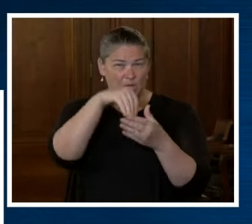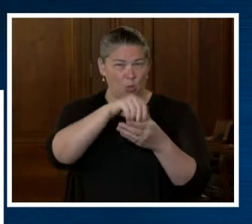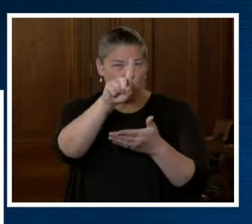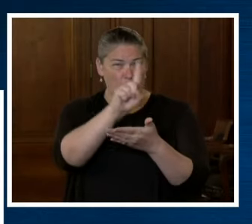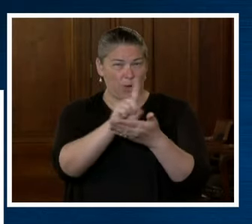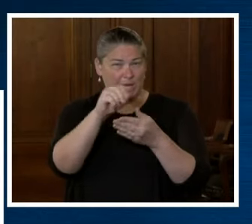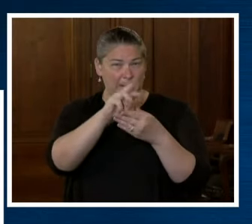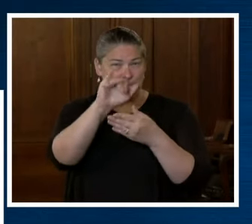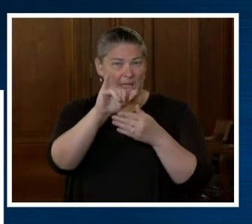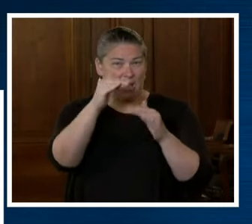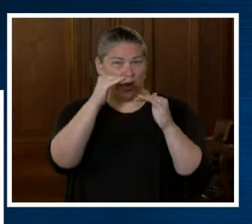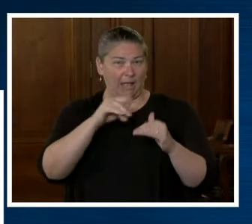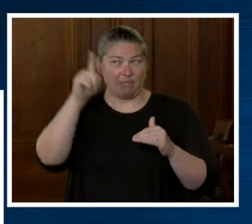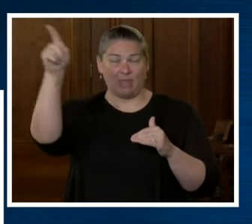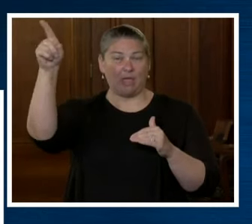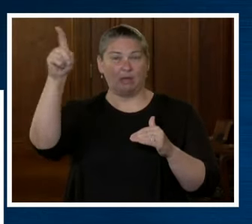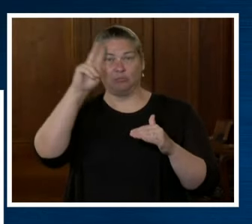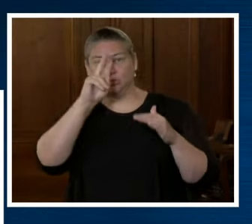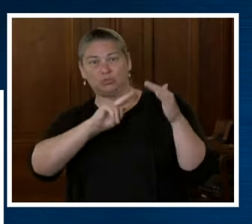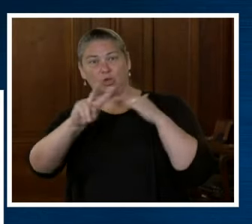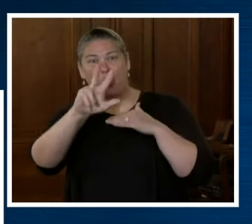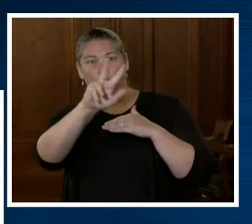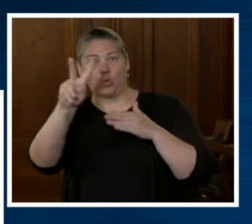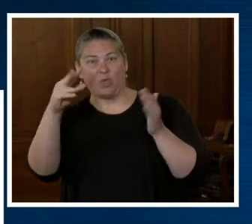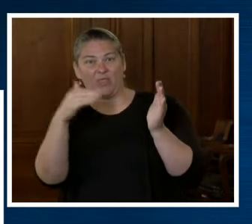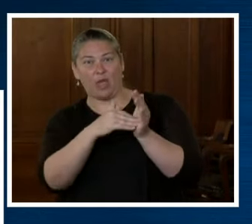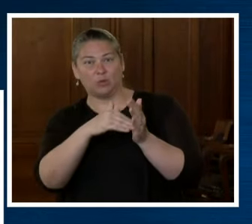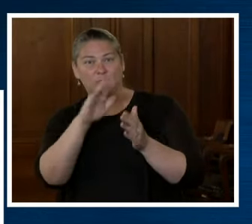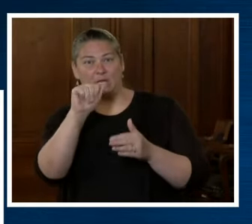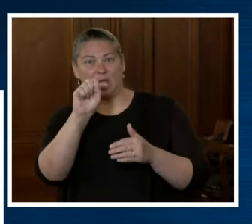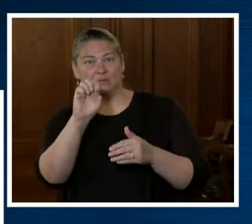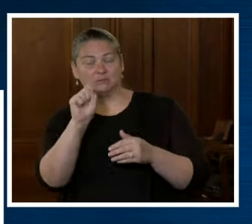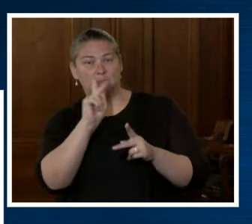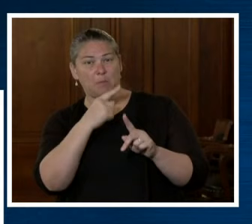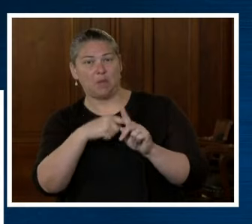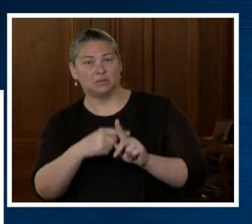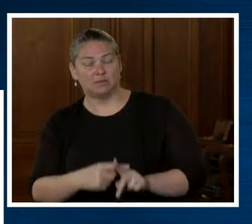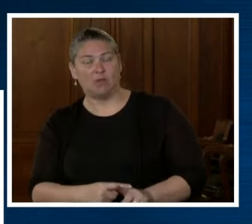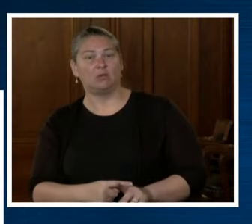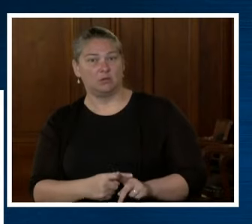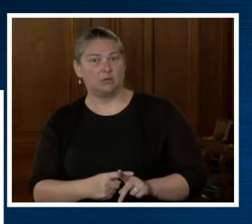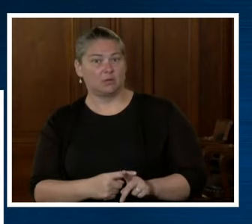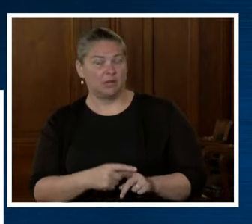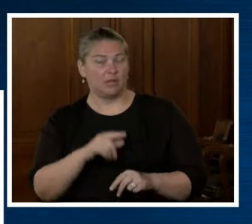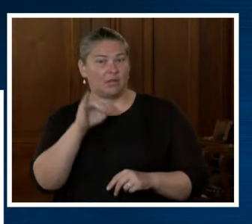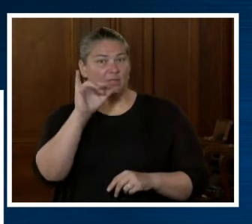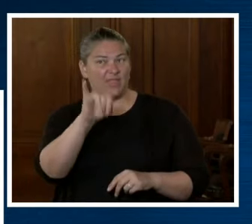FLATTEN OUT.